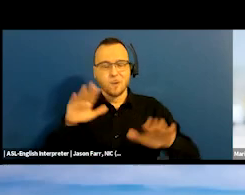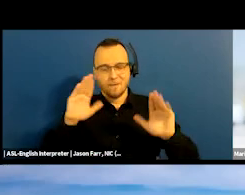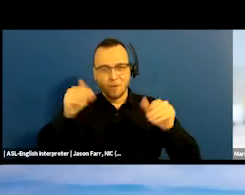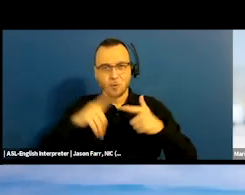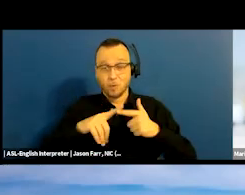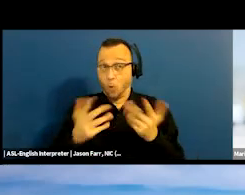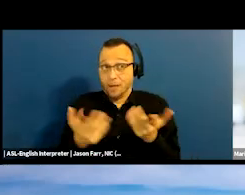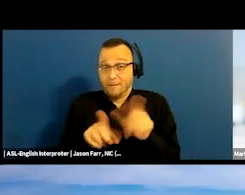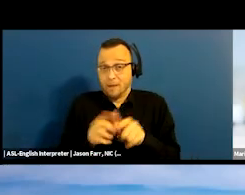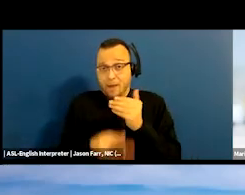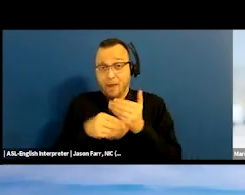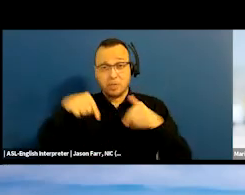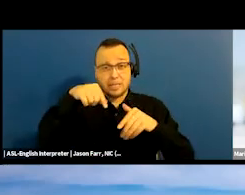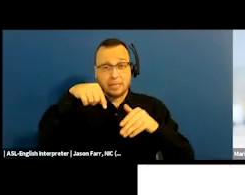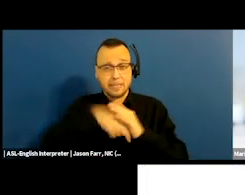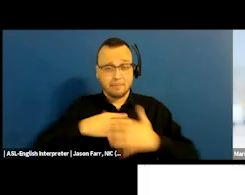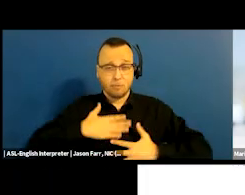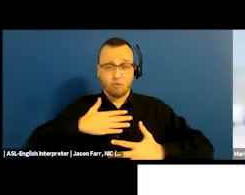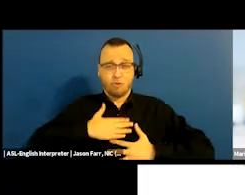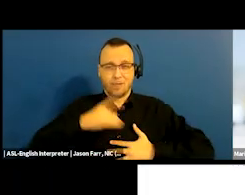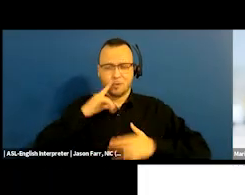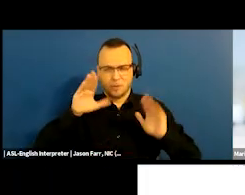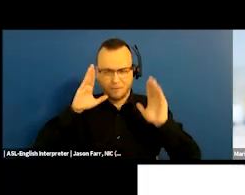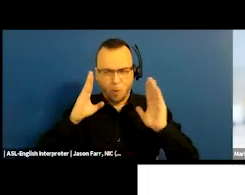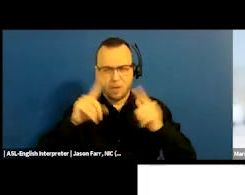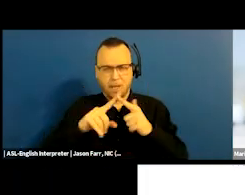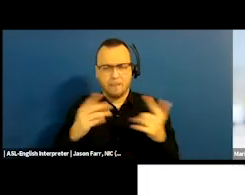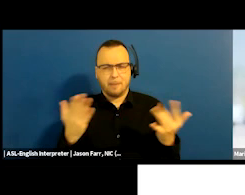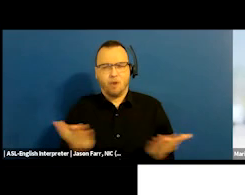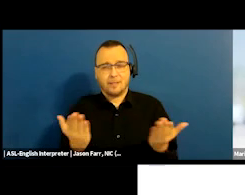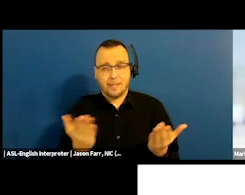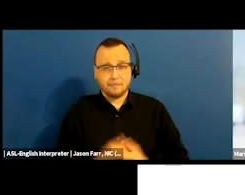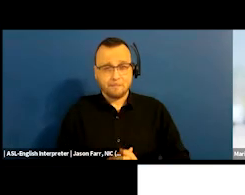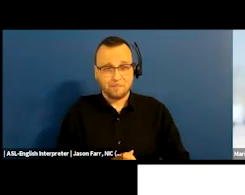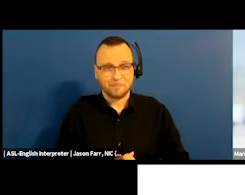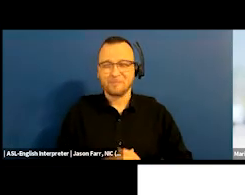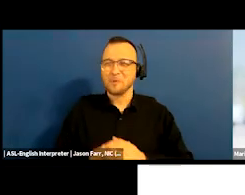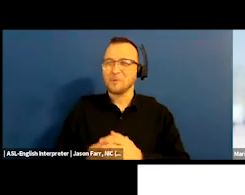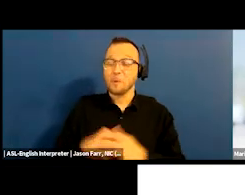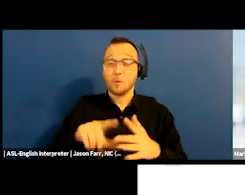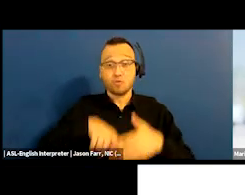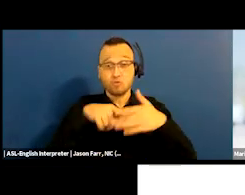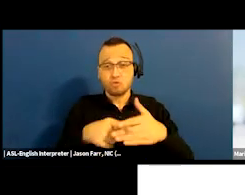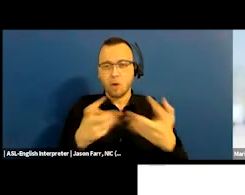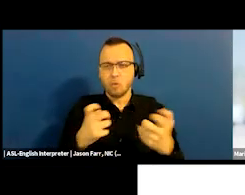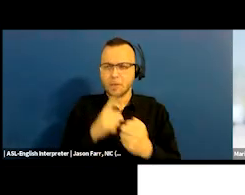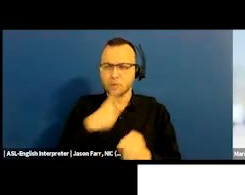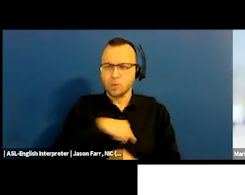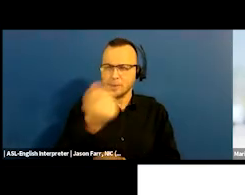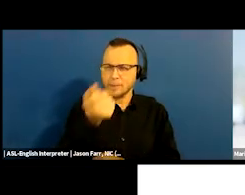between the tension and the release. So if anytime during our time together you need to reground, feel free to use any of those